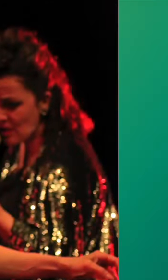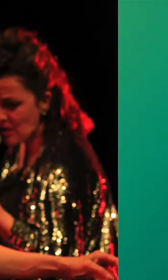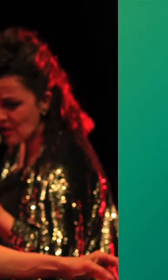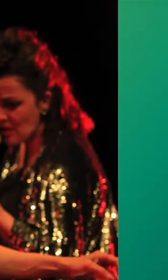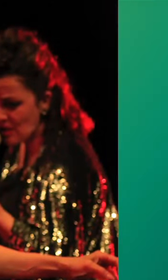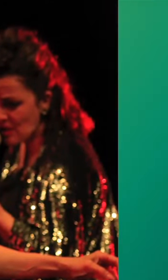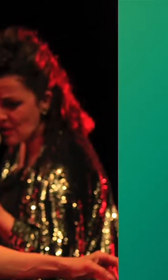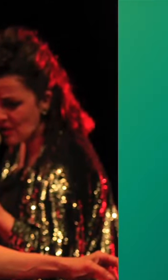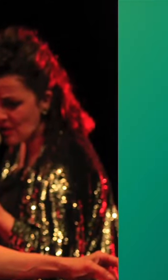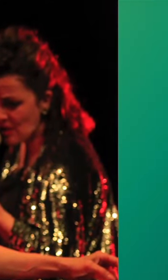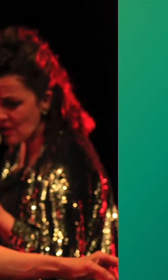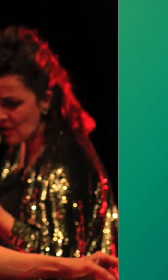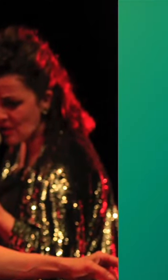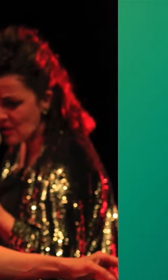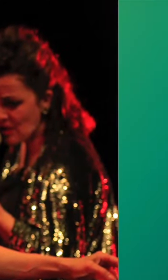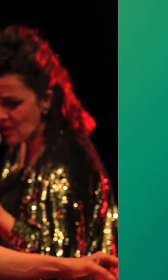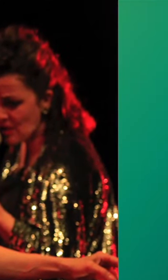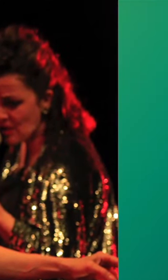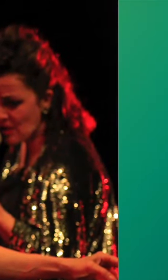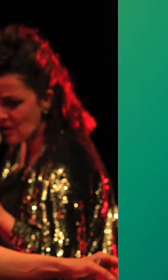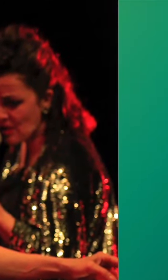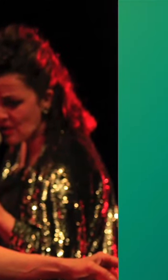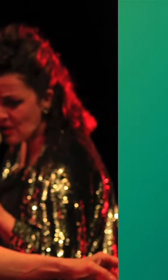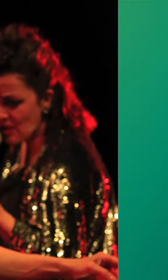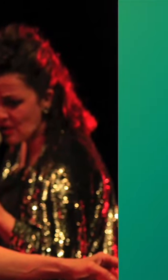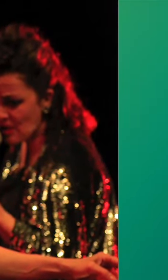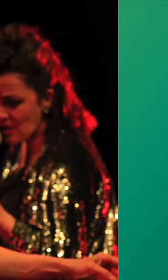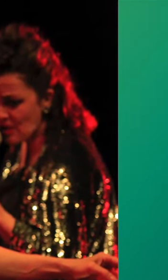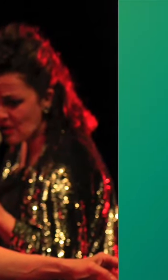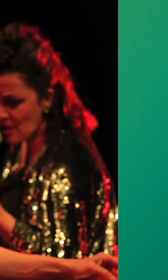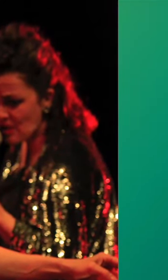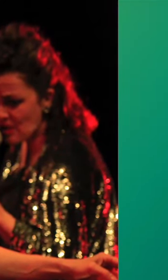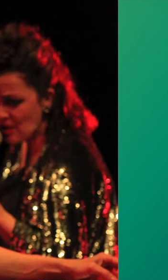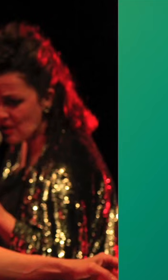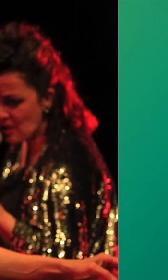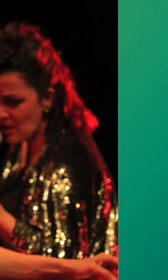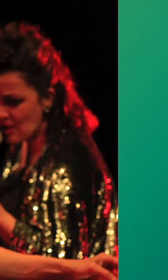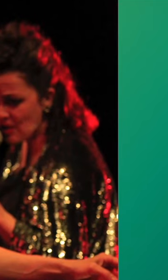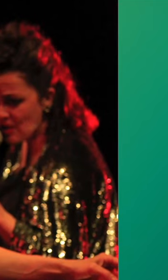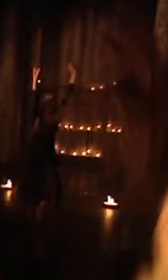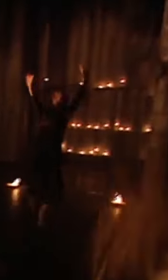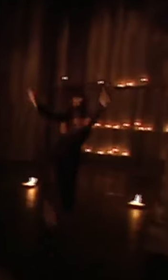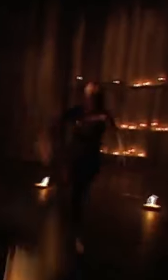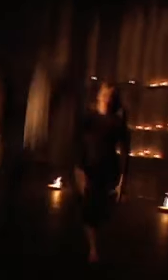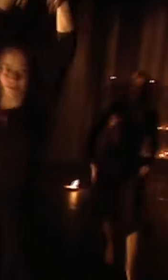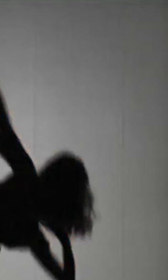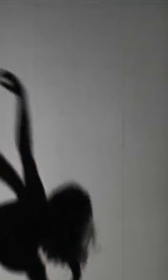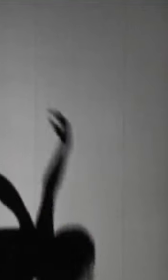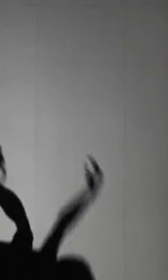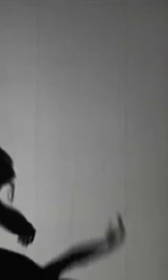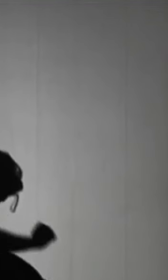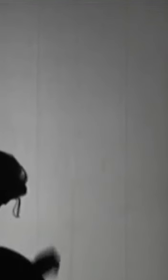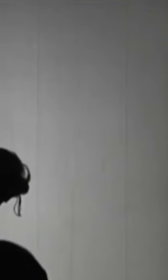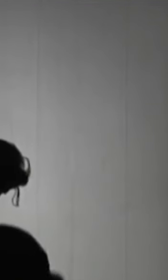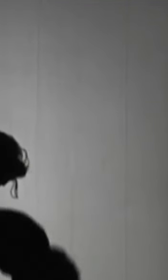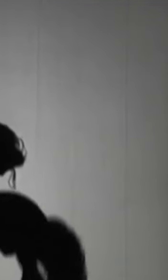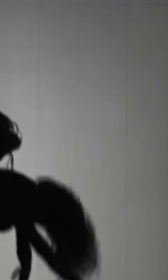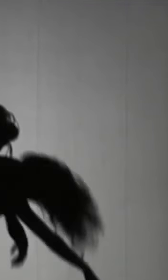Michelle has performed in London at the Unlimited Festival, at the Melbourne Malthouse Theatre and the Adelaide Festival Centre. She's also worked on the multi-award-winning film